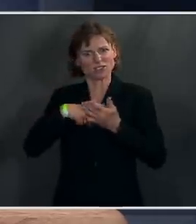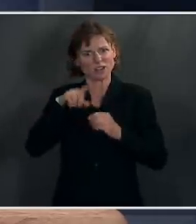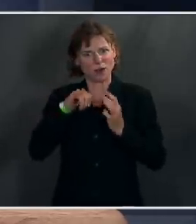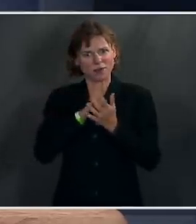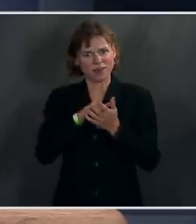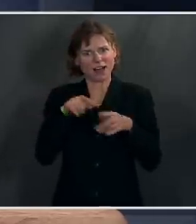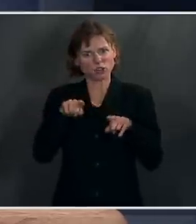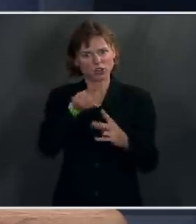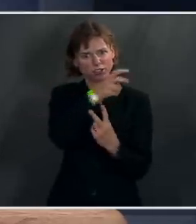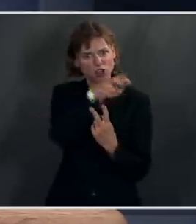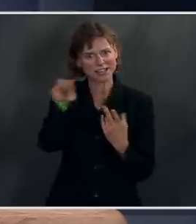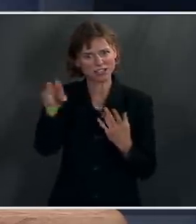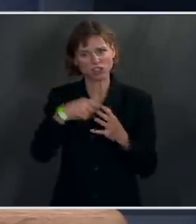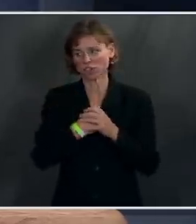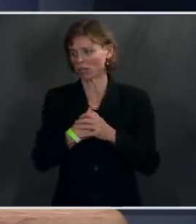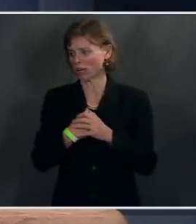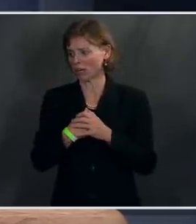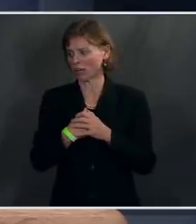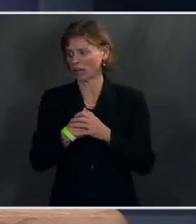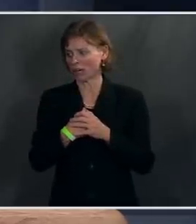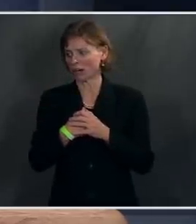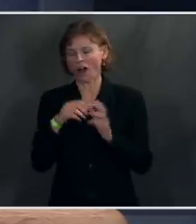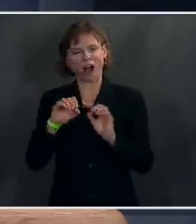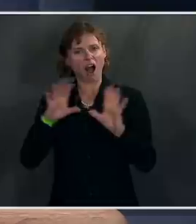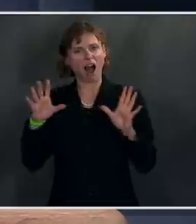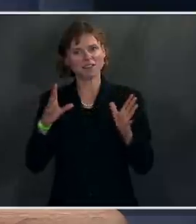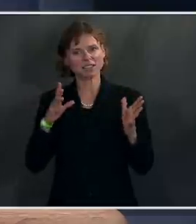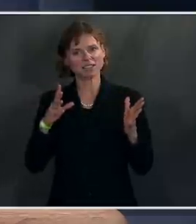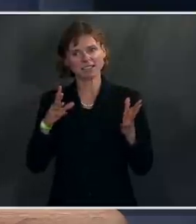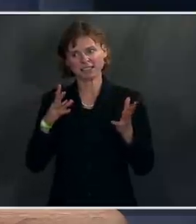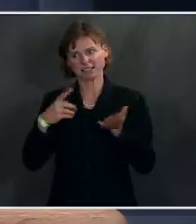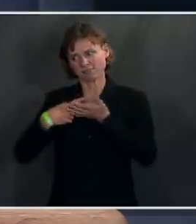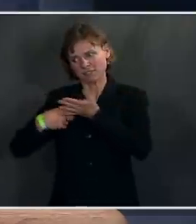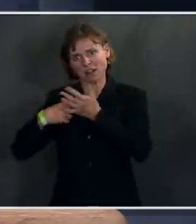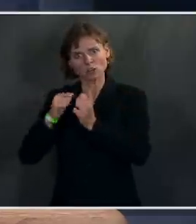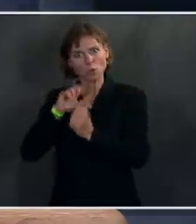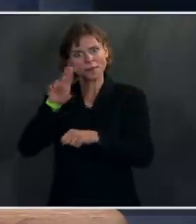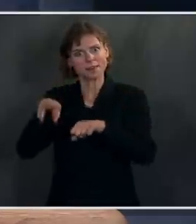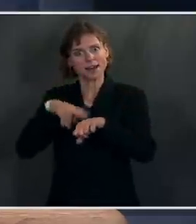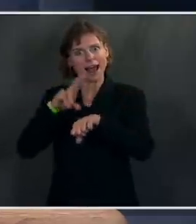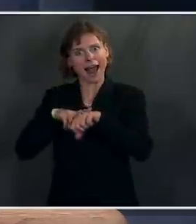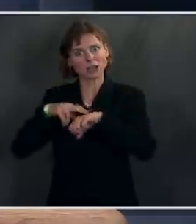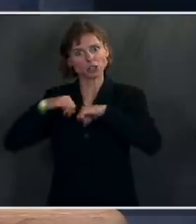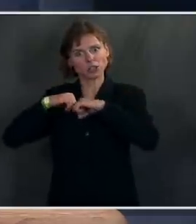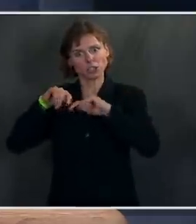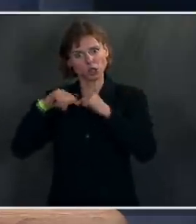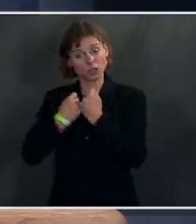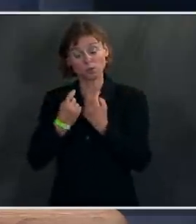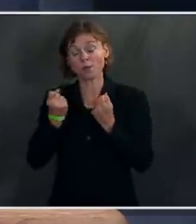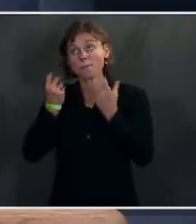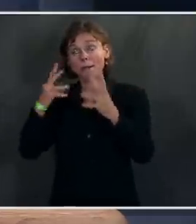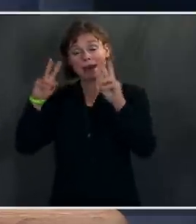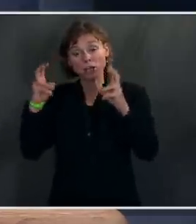Obviously, he's had engagements with his national security team about a range of issues, including China. We've been here less than two weeks.